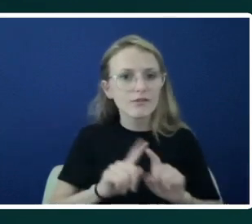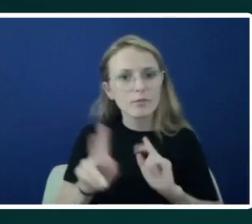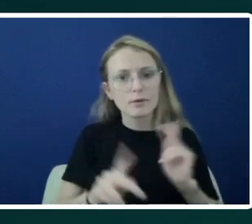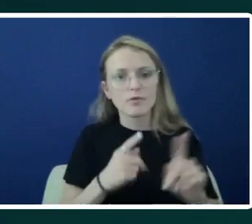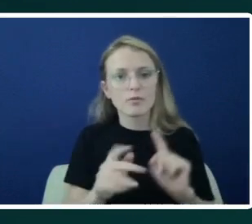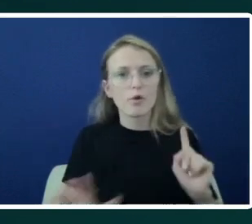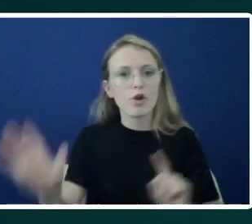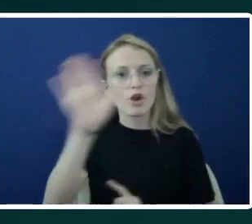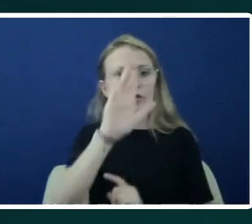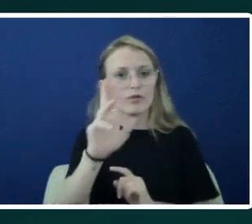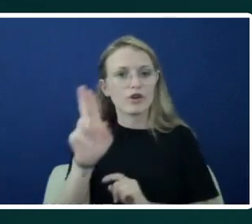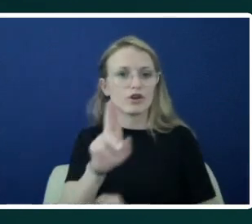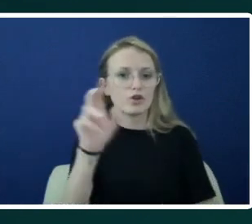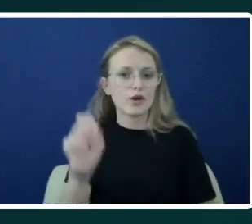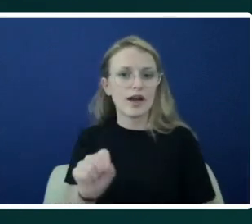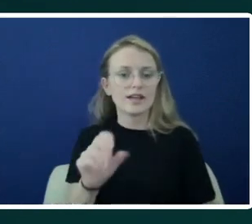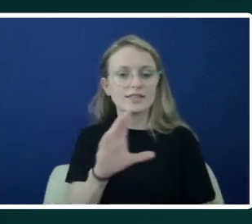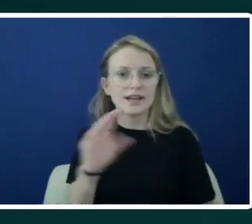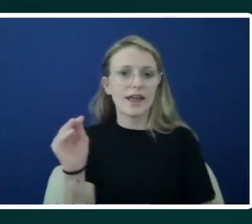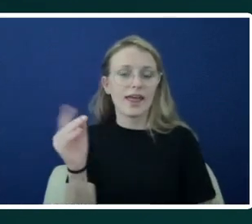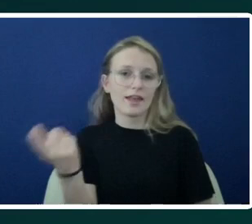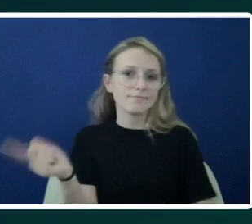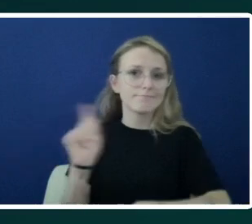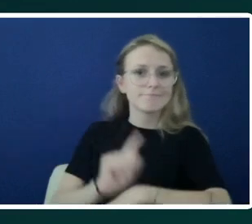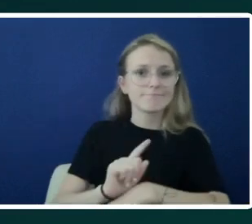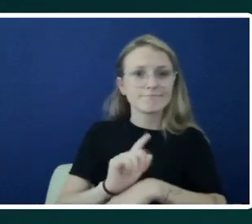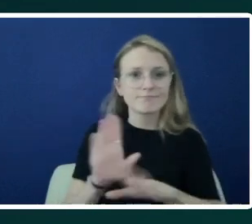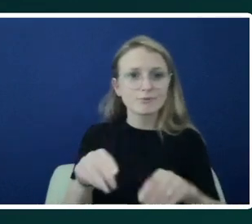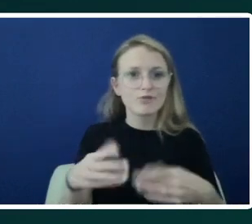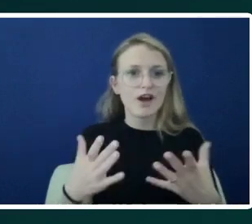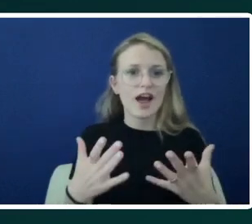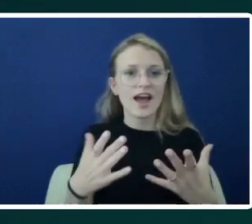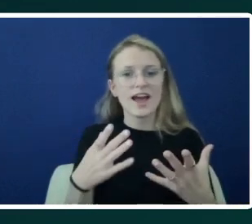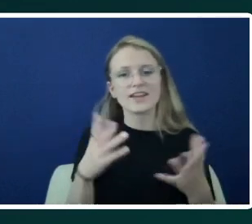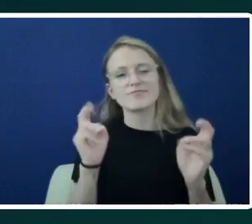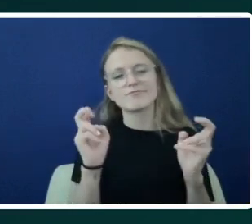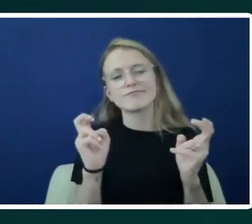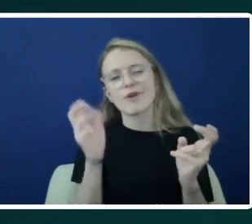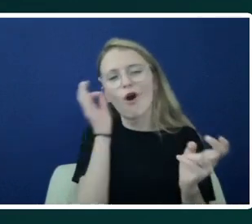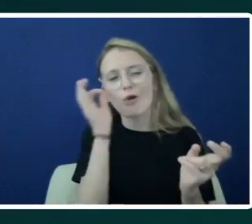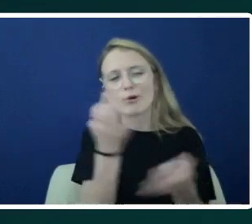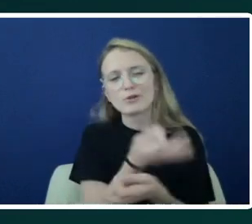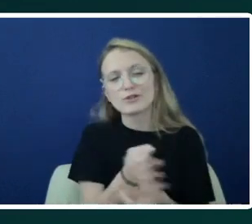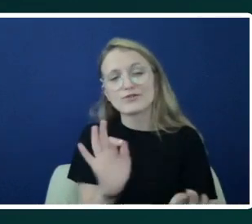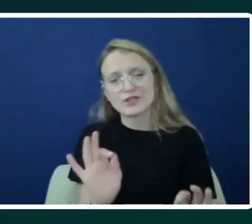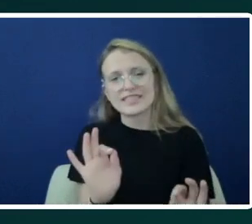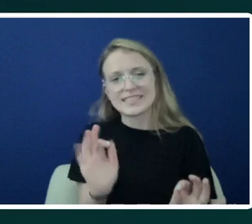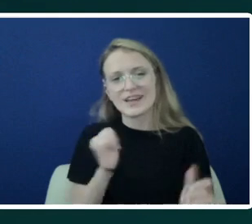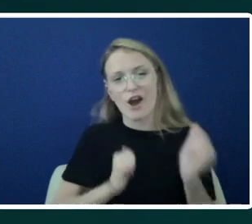an almost free concert. They charged $1 for adults and 35 cents for kids really to make